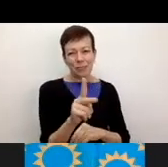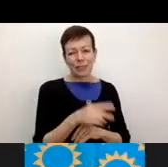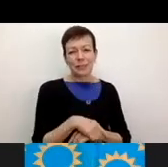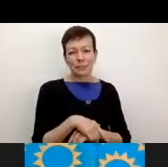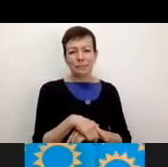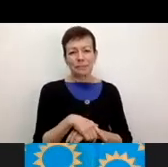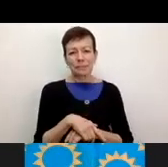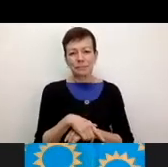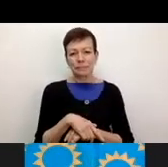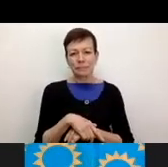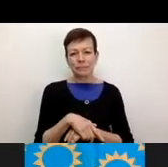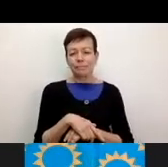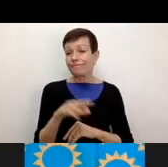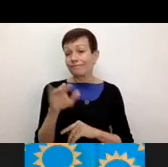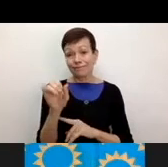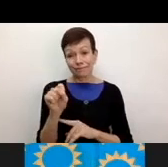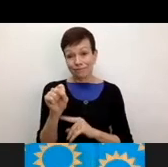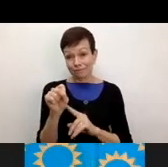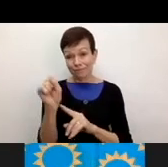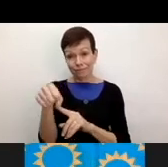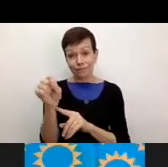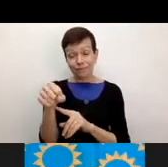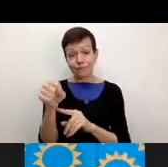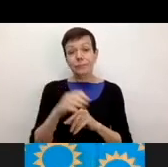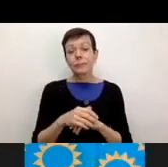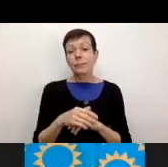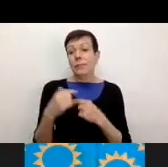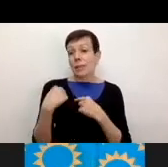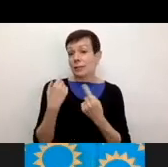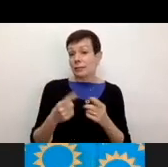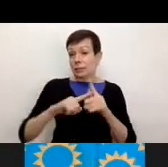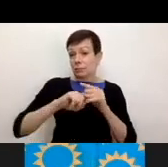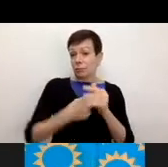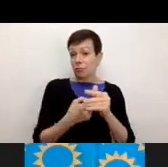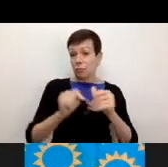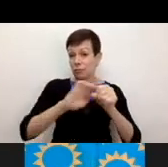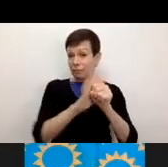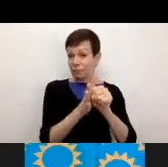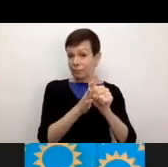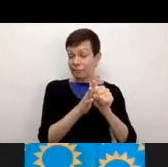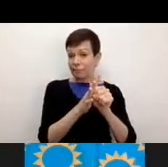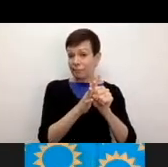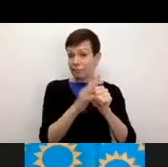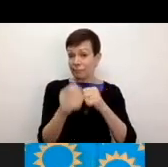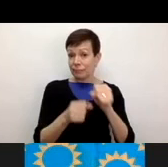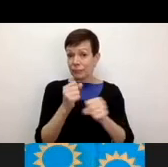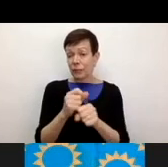So from the beginning of the pandemic in 2020, Calgary Arts Development in the community